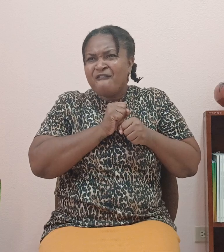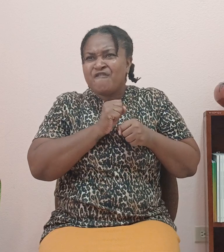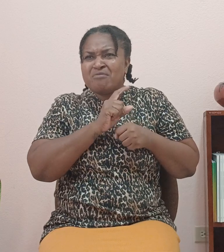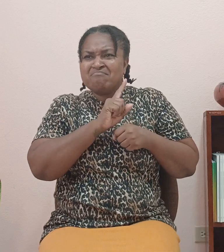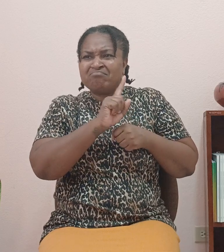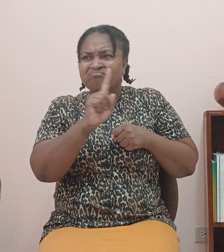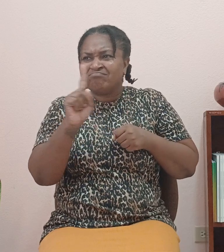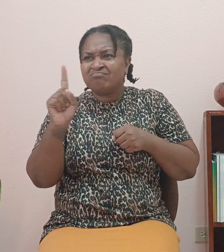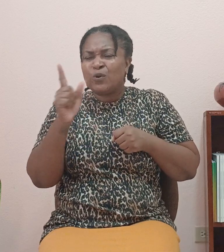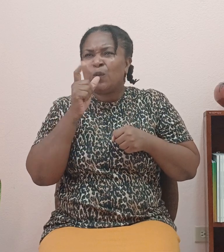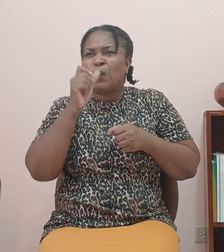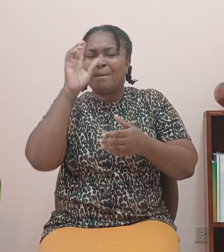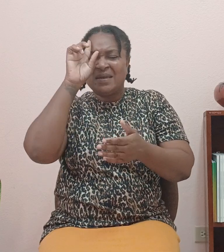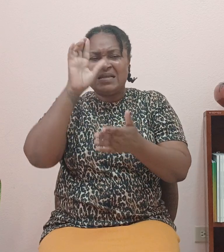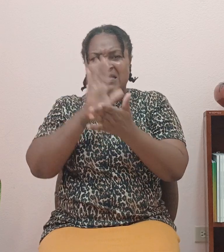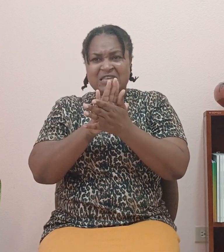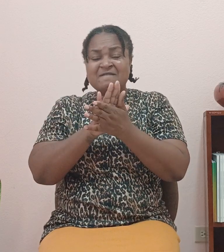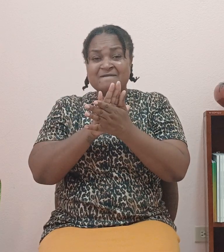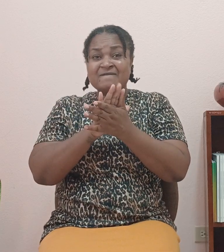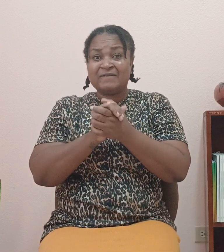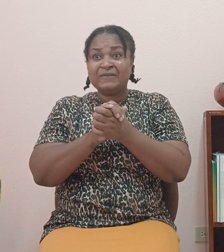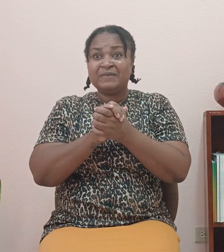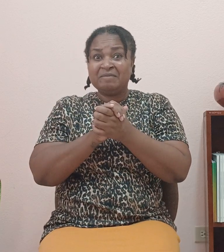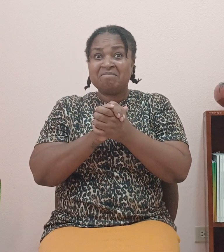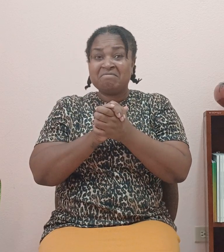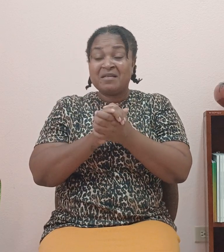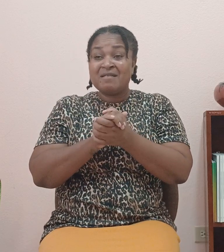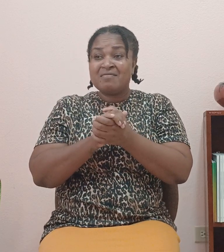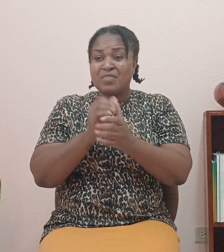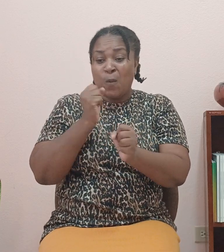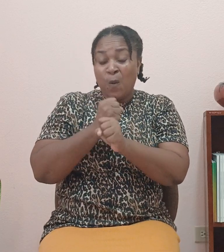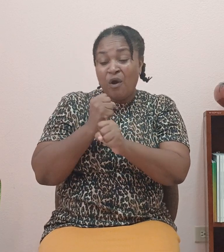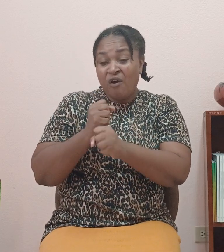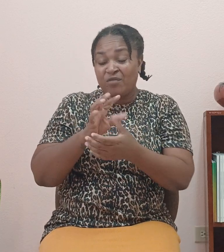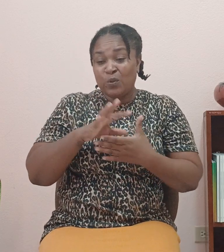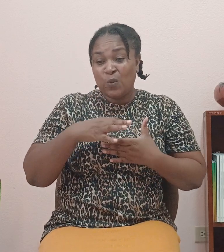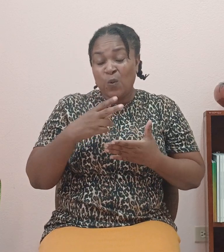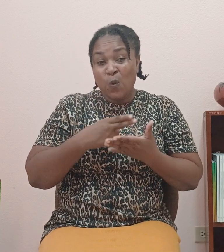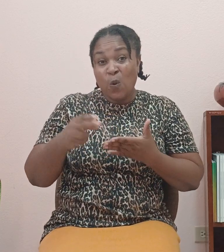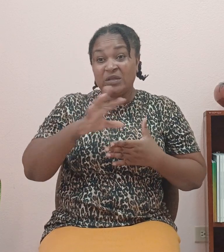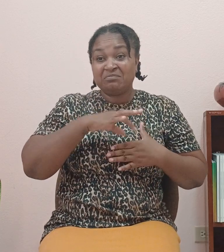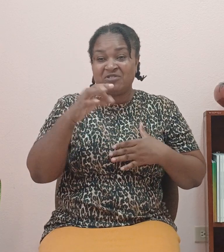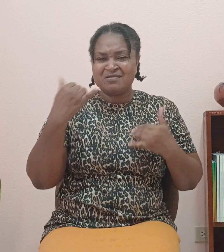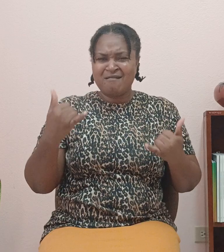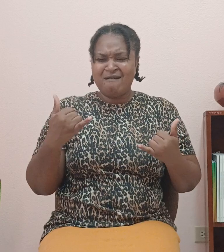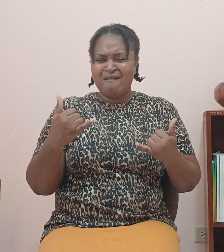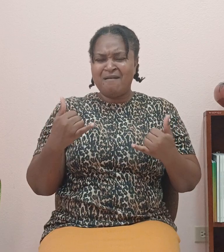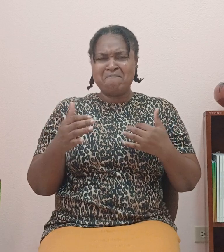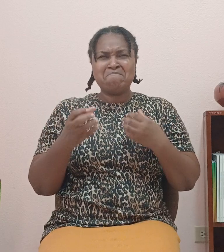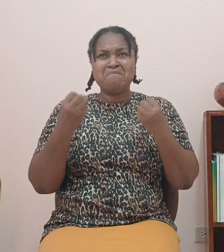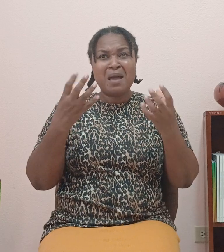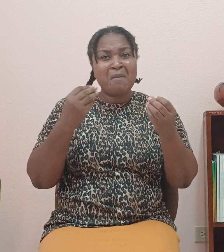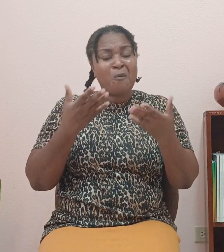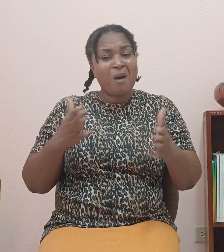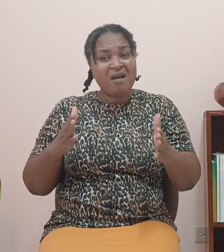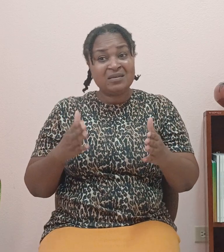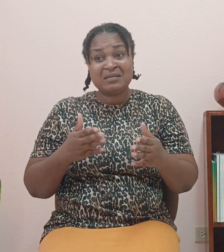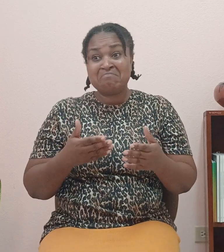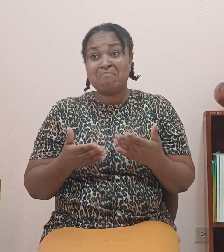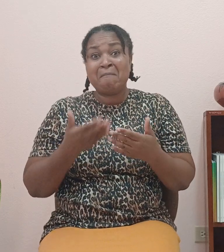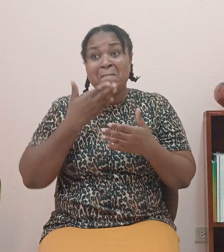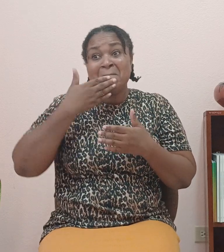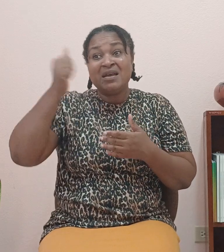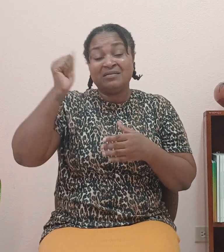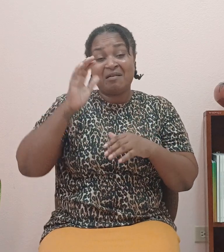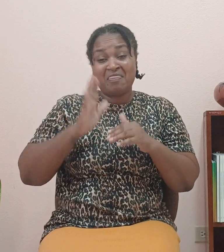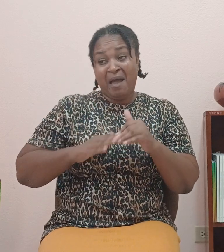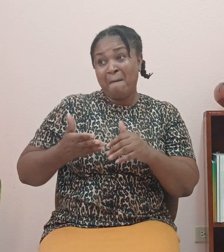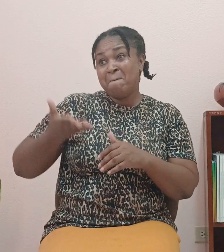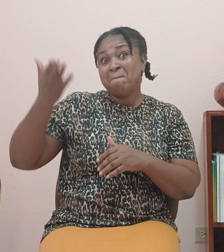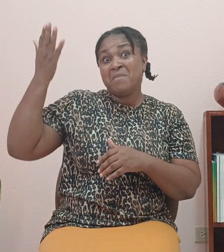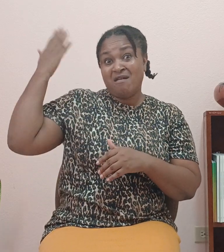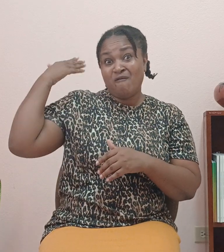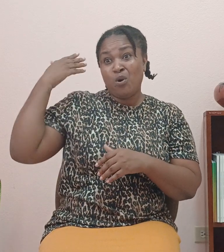the Holy Spirit now is in many ways even better than it was in the Old Testament.